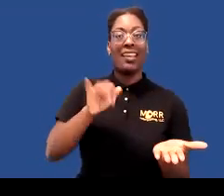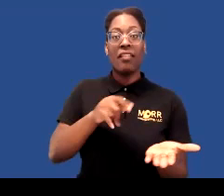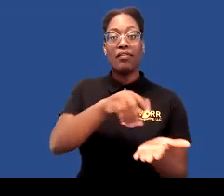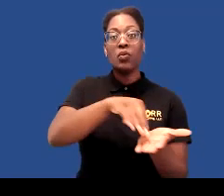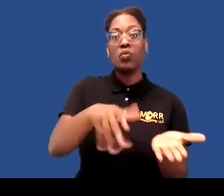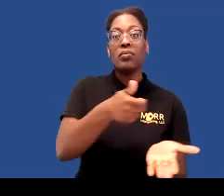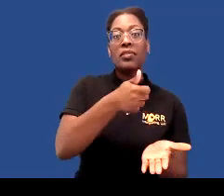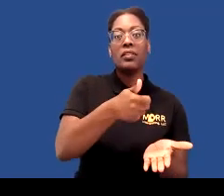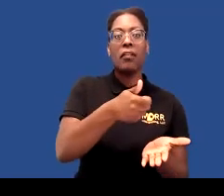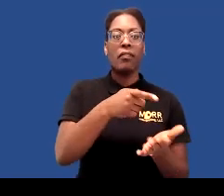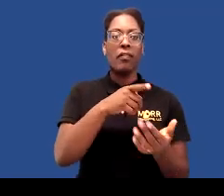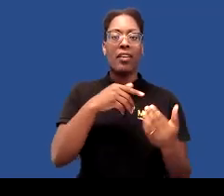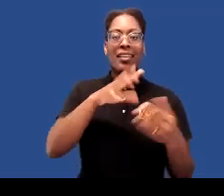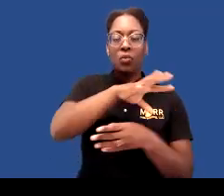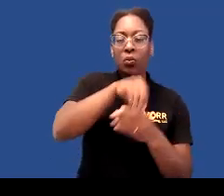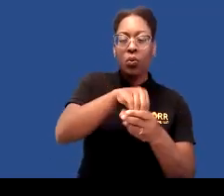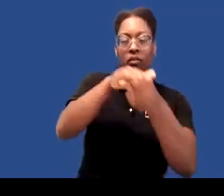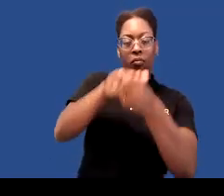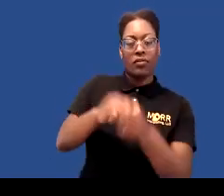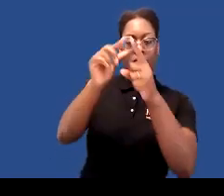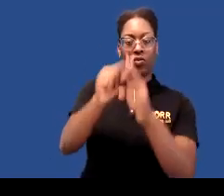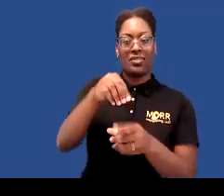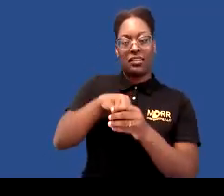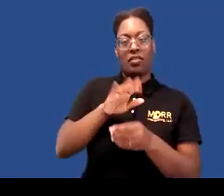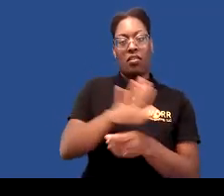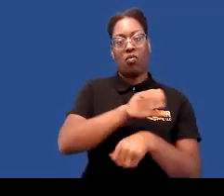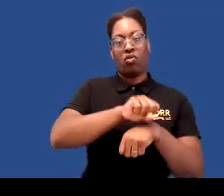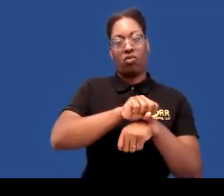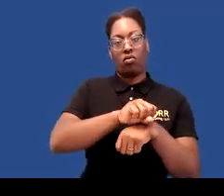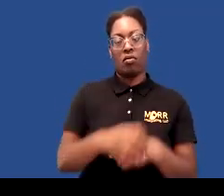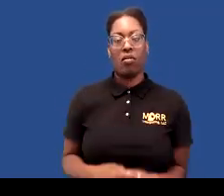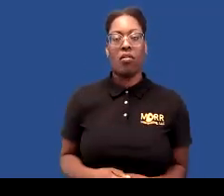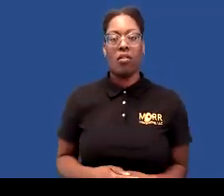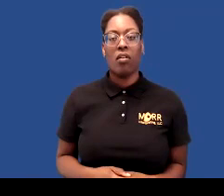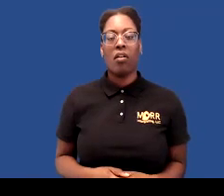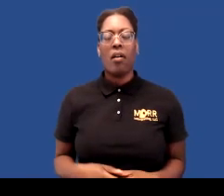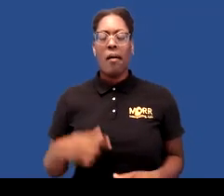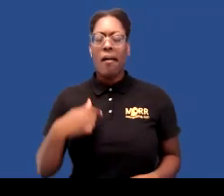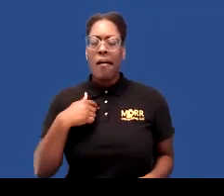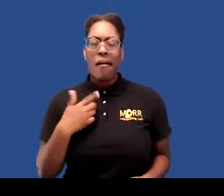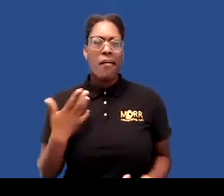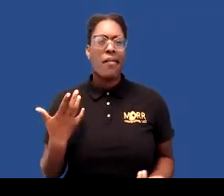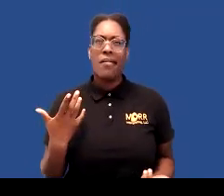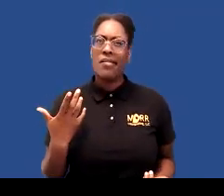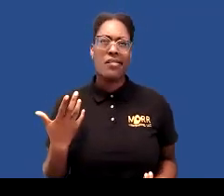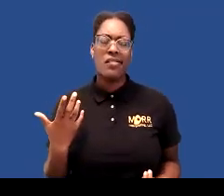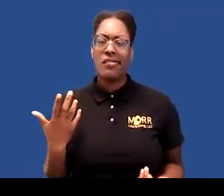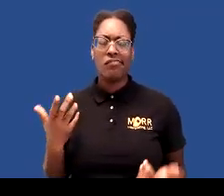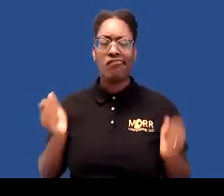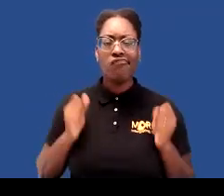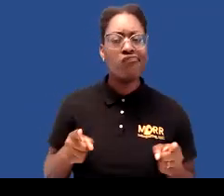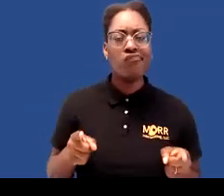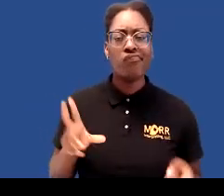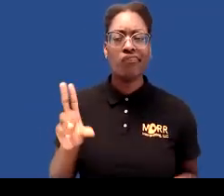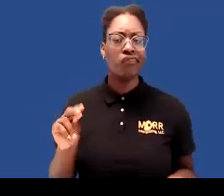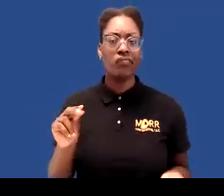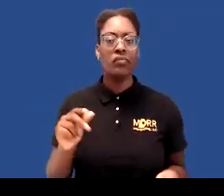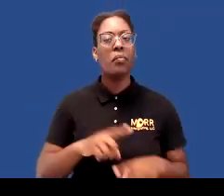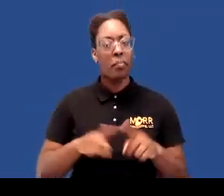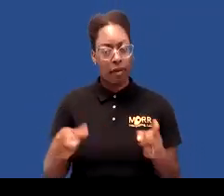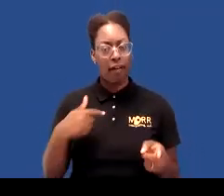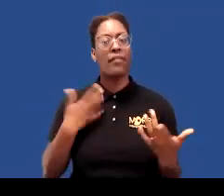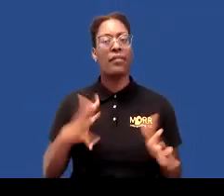[Eric]: Not off the top of my head, but I have seen a few lists that are like that.